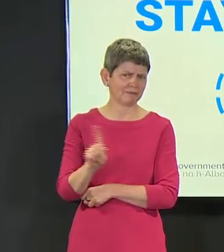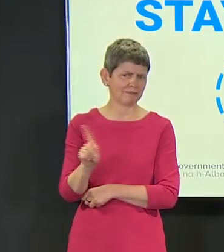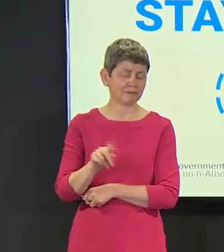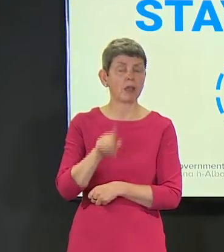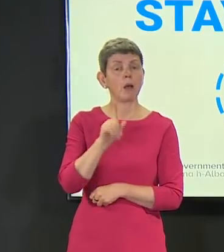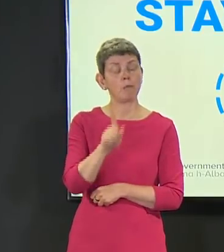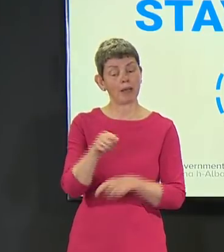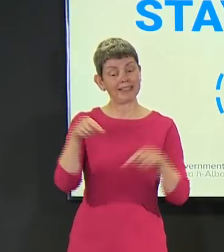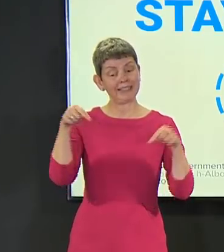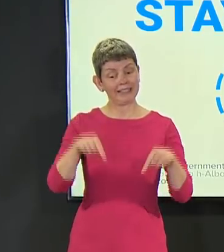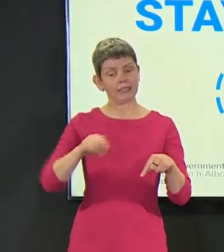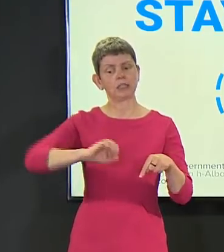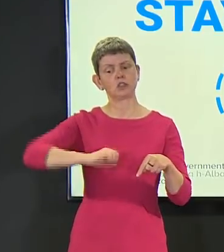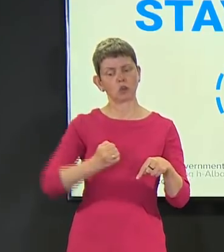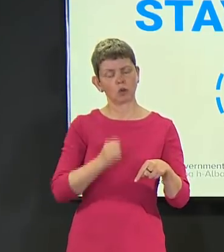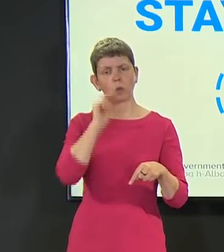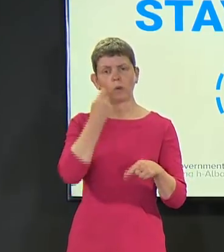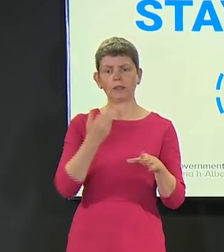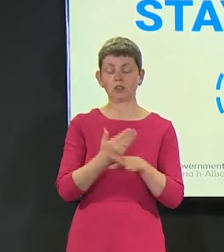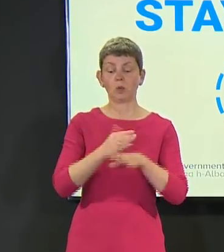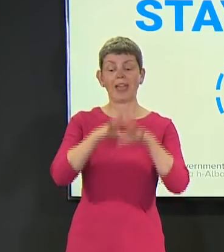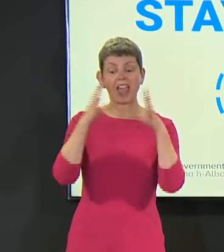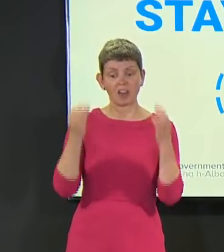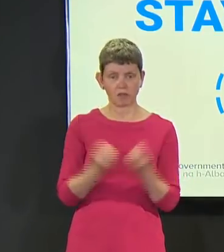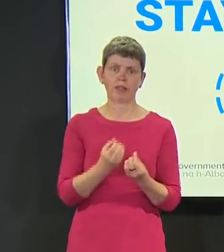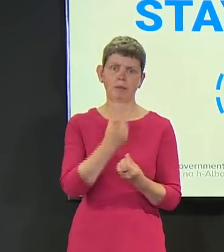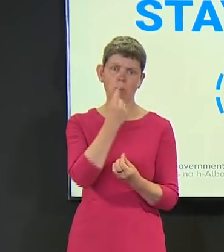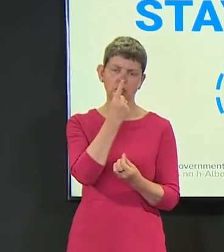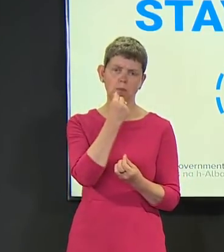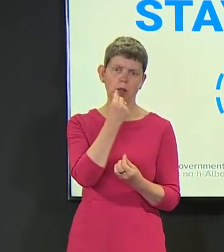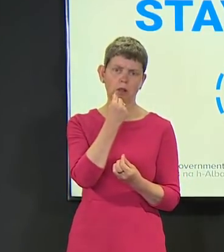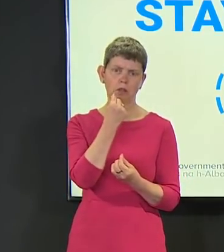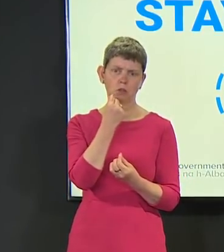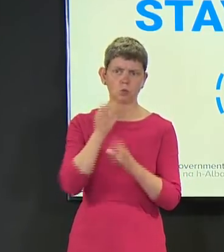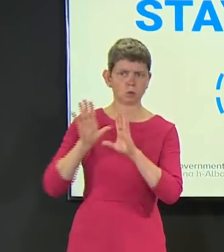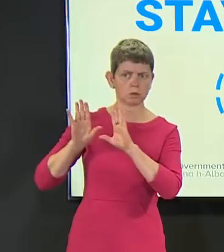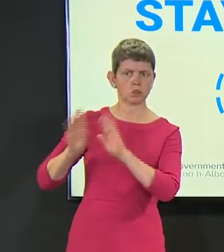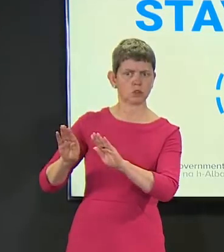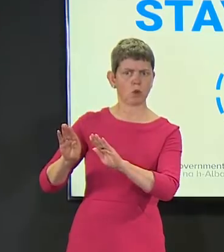Scotland do everything we can to protect ourselves from that risk so if there is a significant